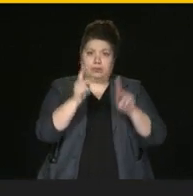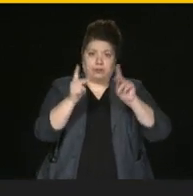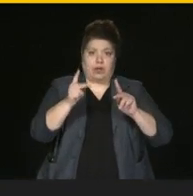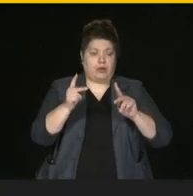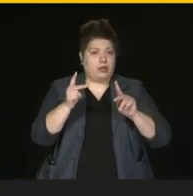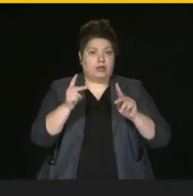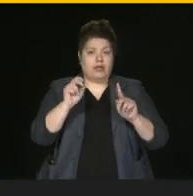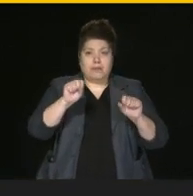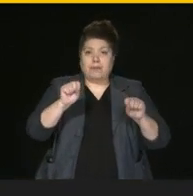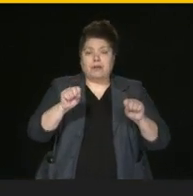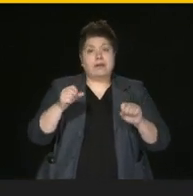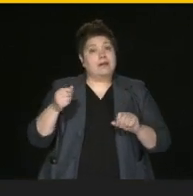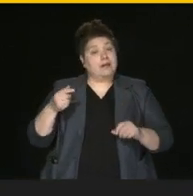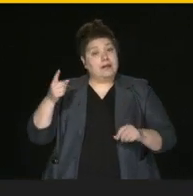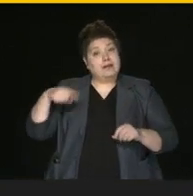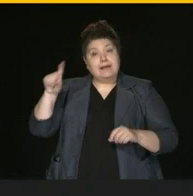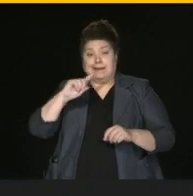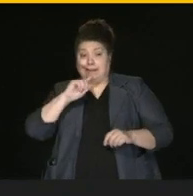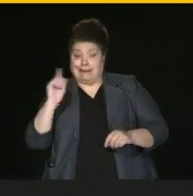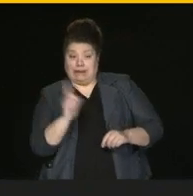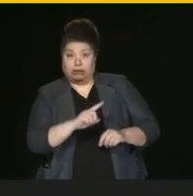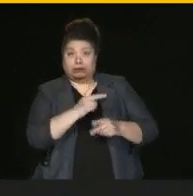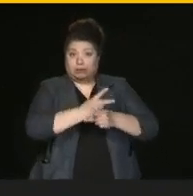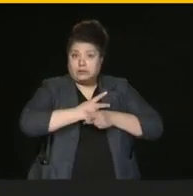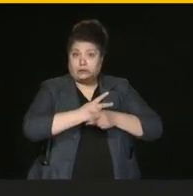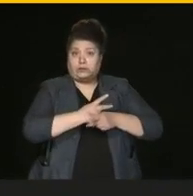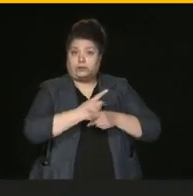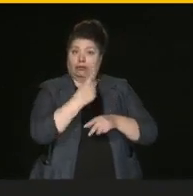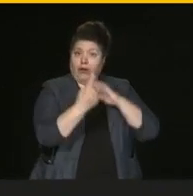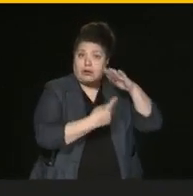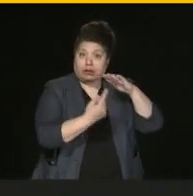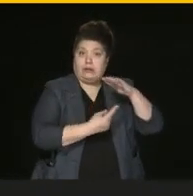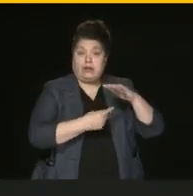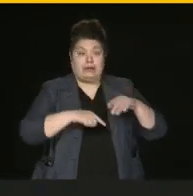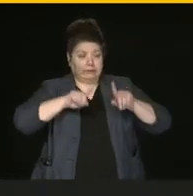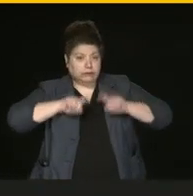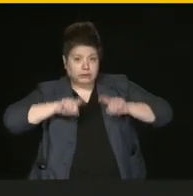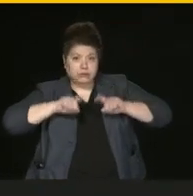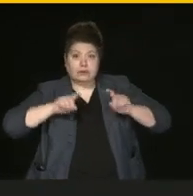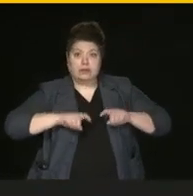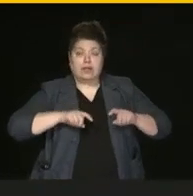WE HAVE SINCE TAKEN A SERIES OF CRITICAL PUBLIC HEALTH ACTIONS,